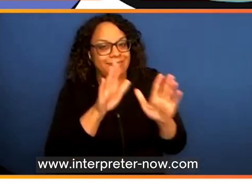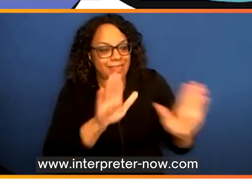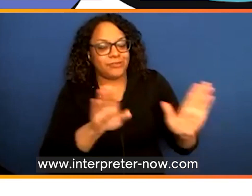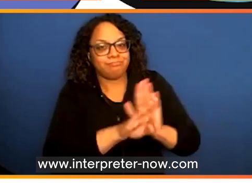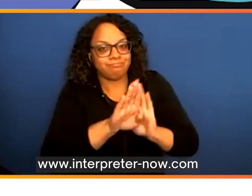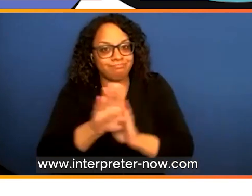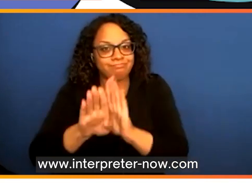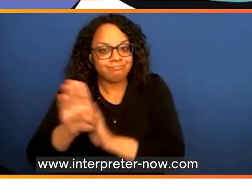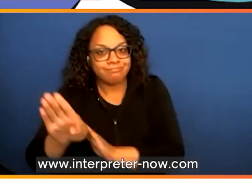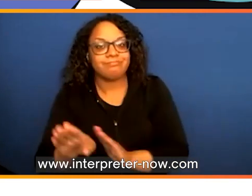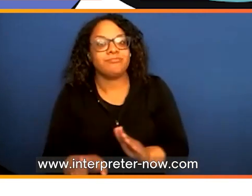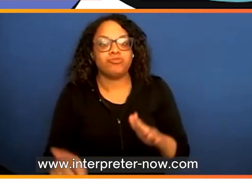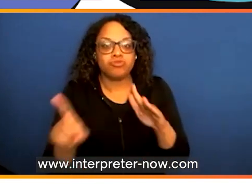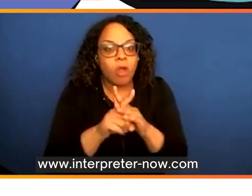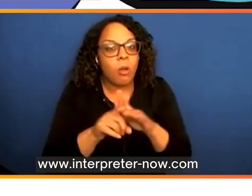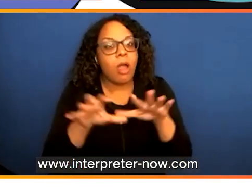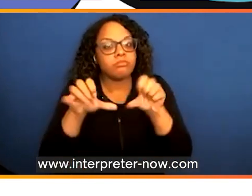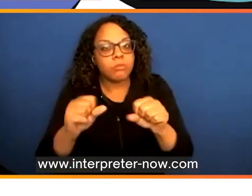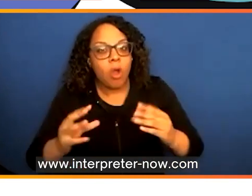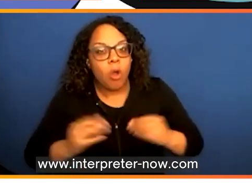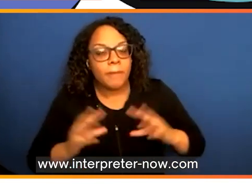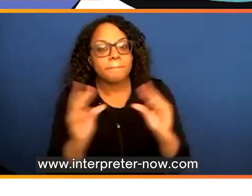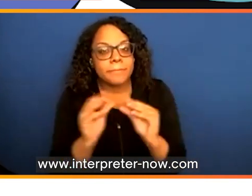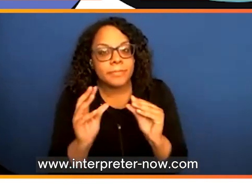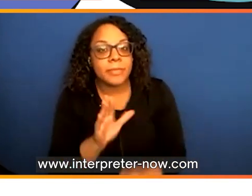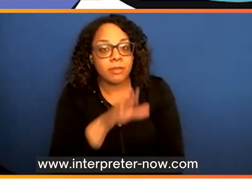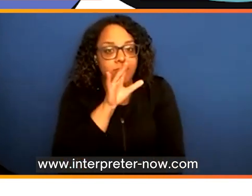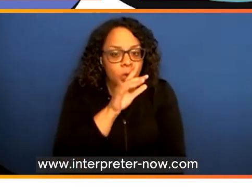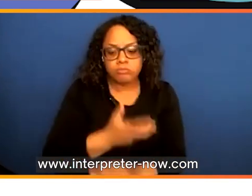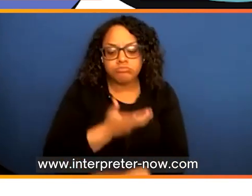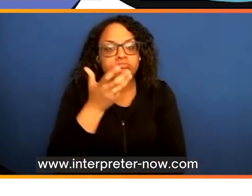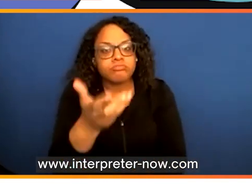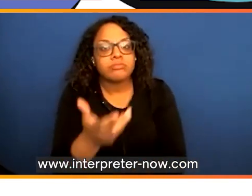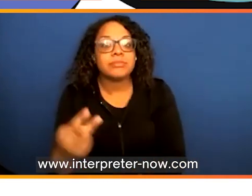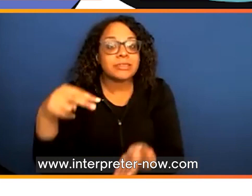did, and showing up and taking ownership of meetings and using their voice, standing up